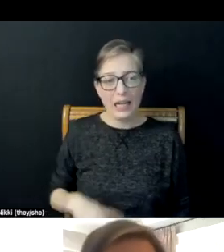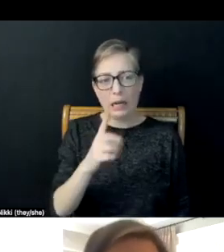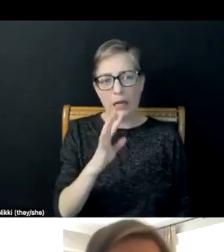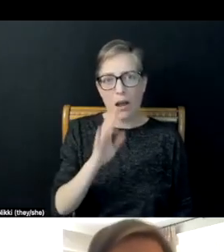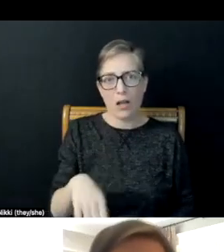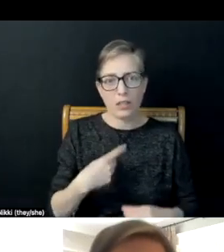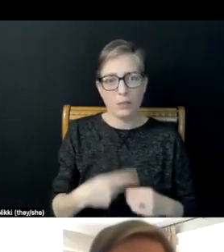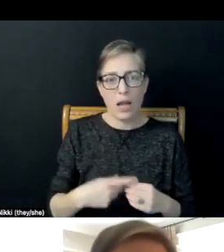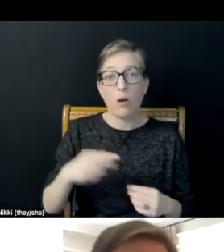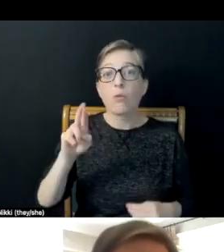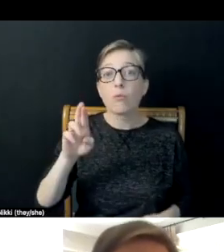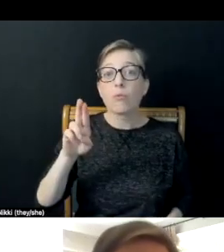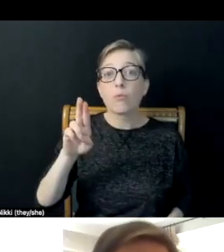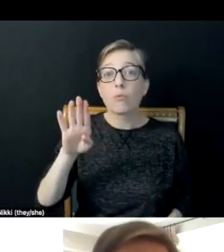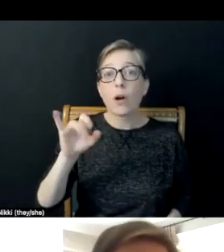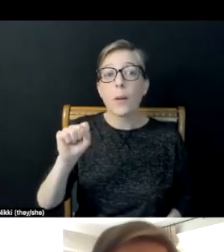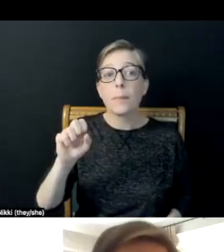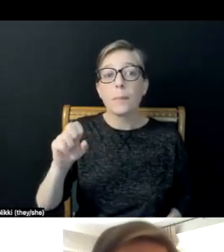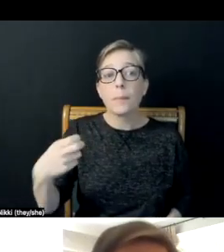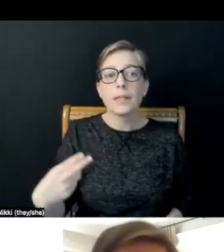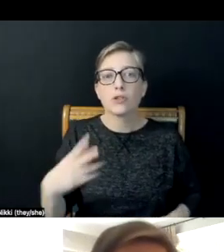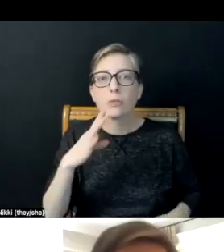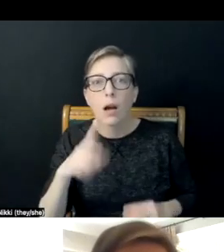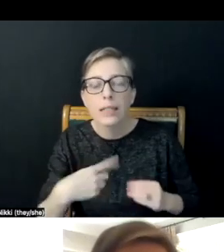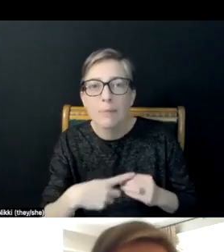Rubbish in the medical world and this was in the emergency room,